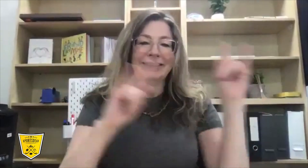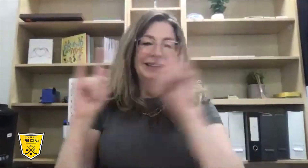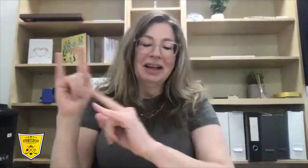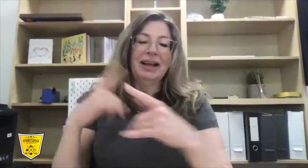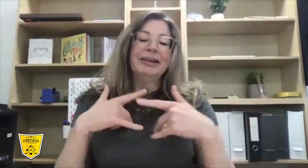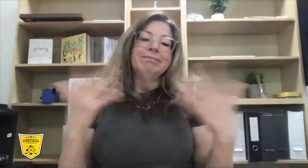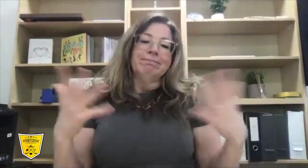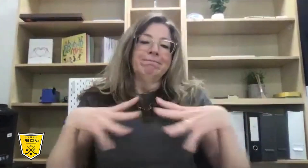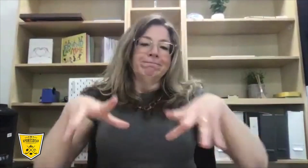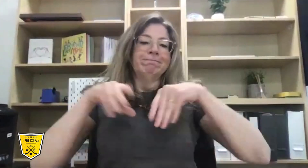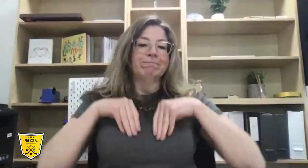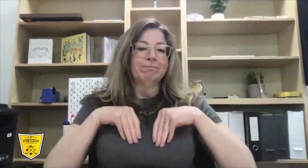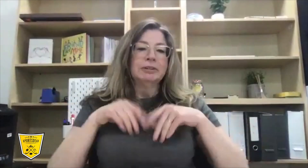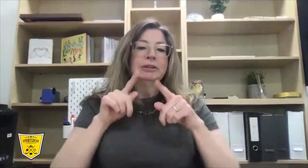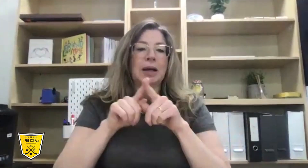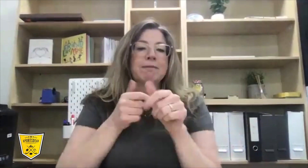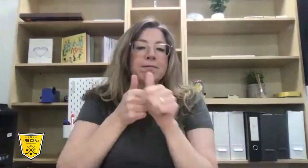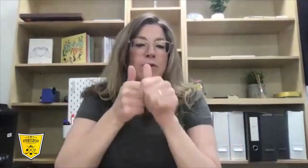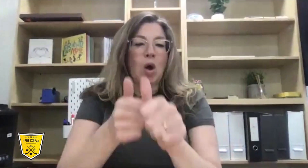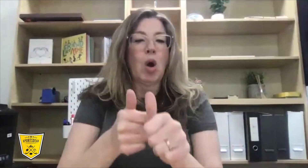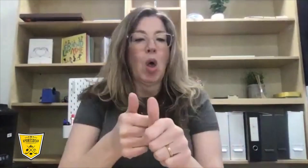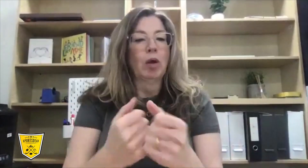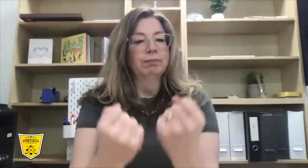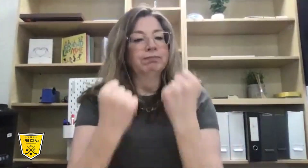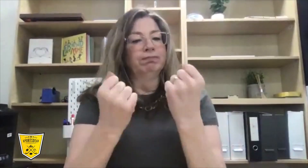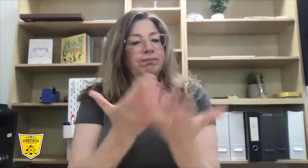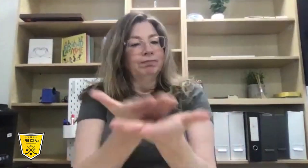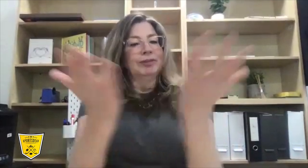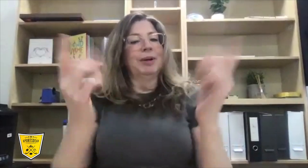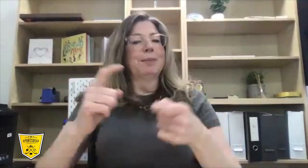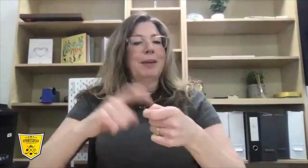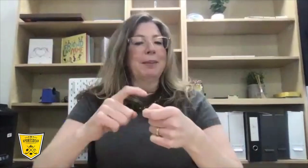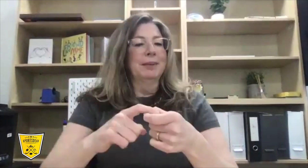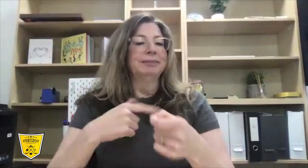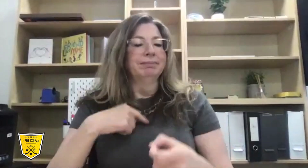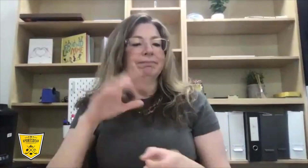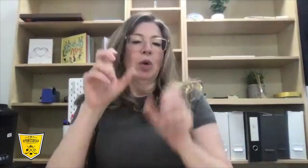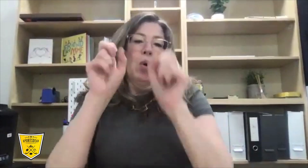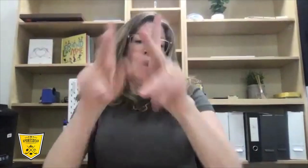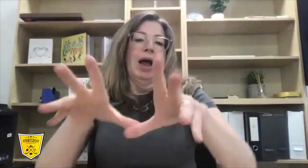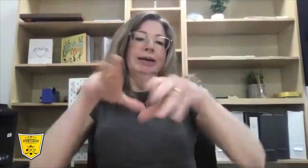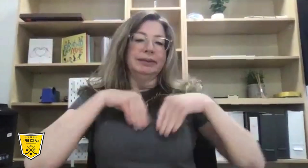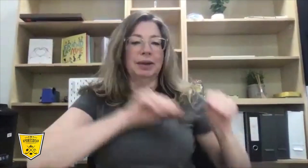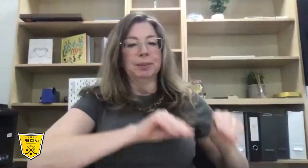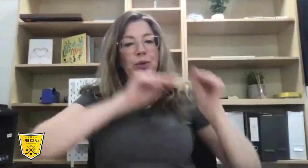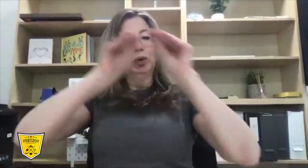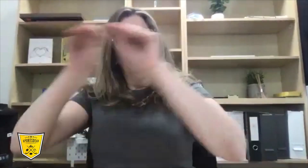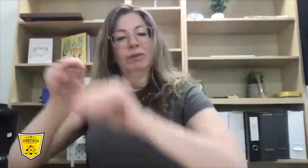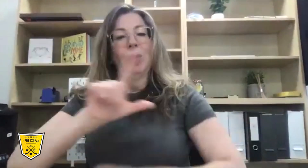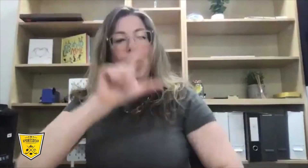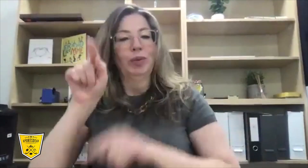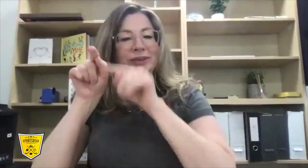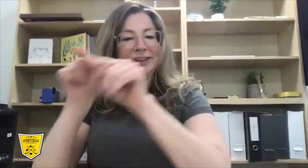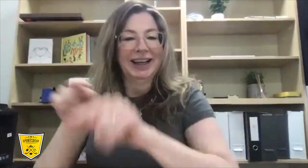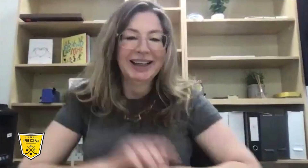to travel so we had to accept and follow the desires of members. This is why we decided to move the Congress there.